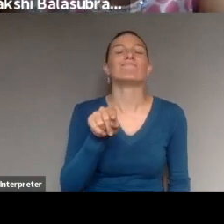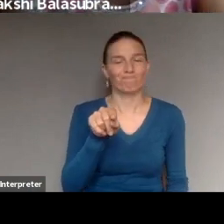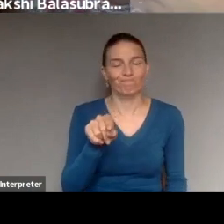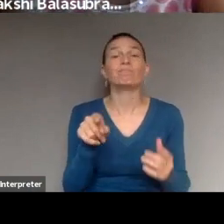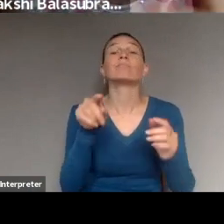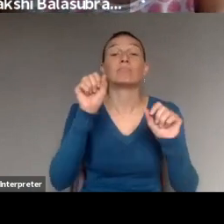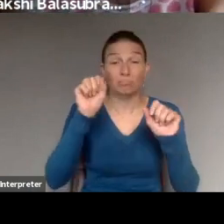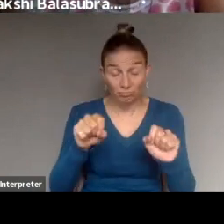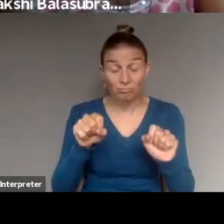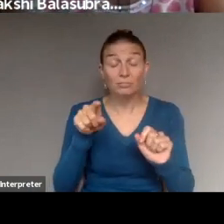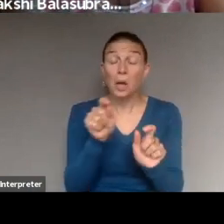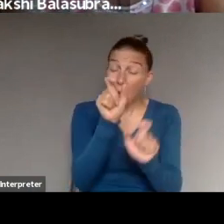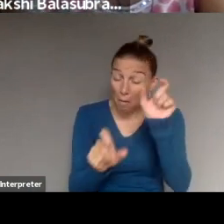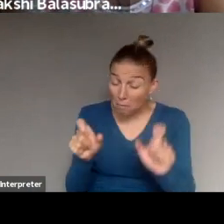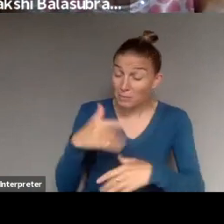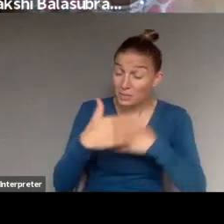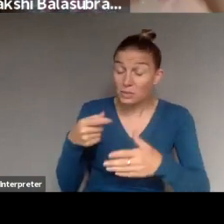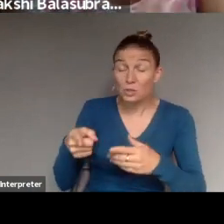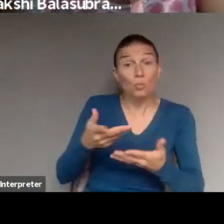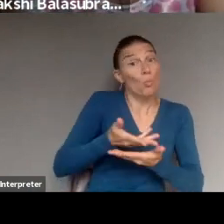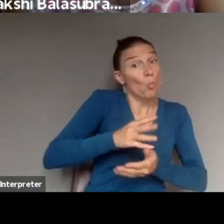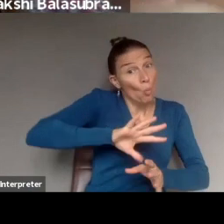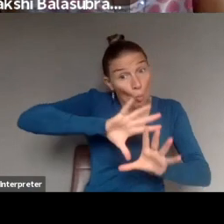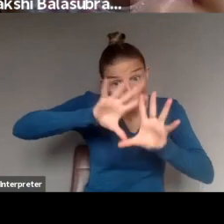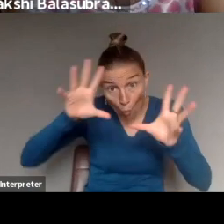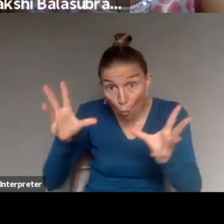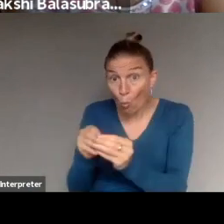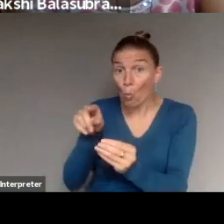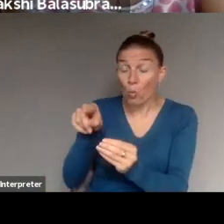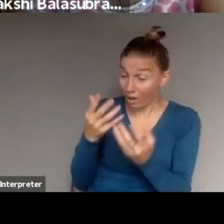for all persons with disabilities, in the state with disability ID cards.